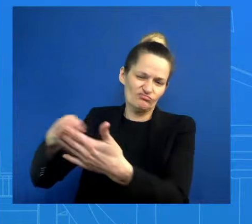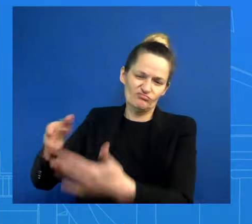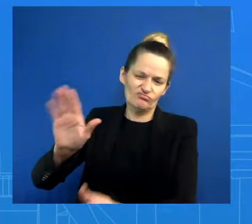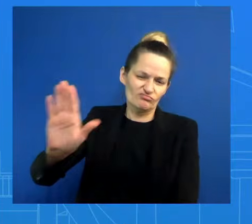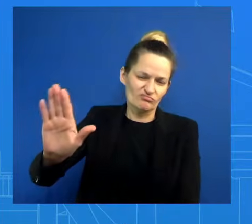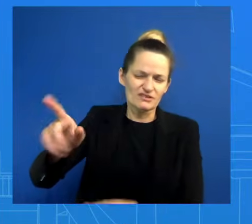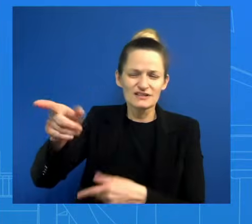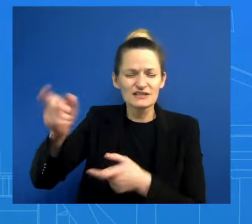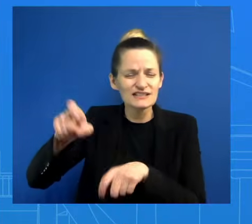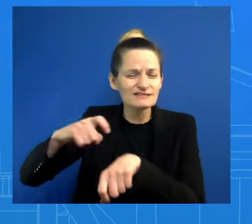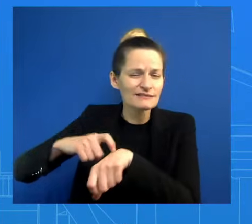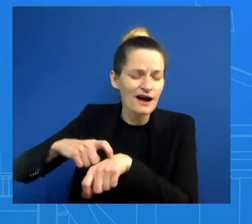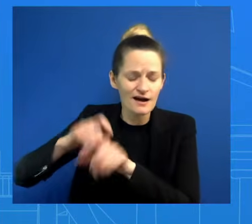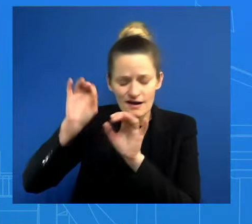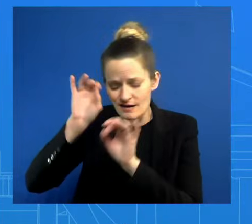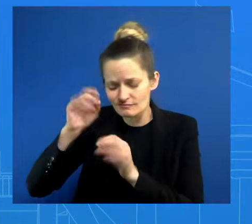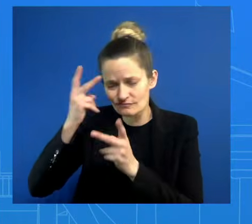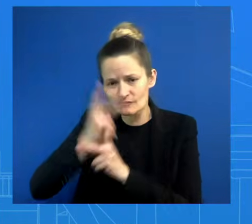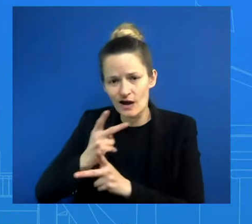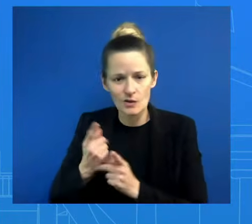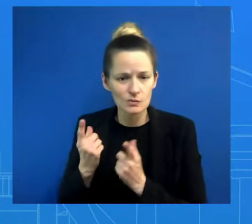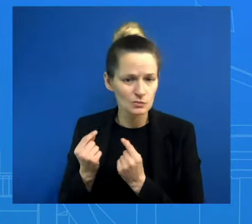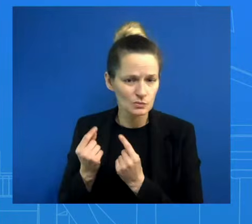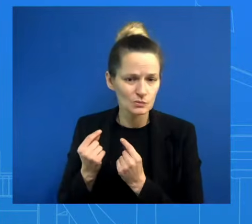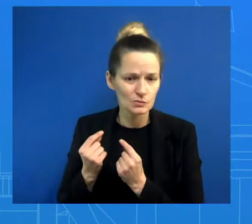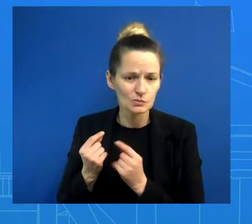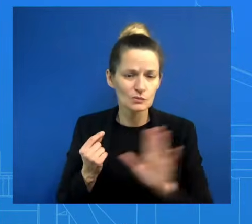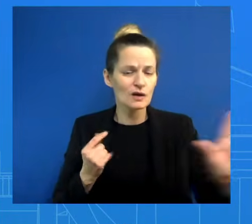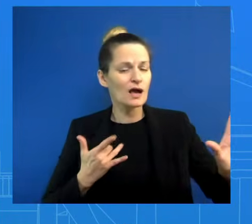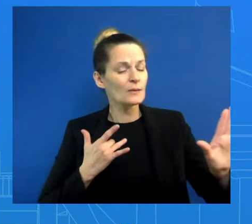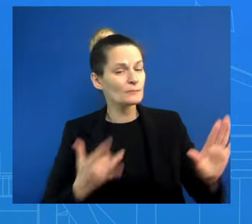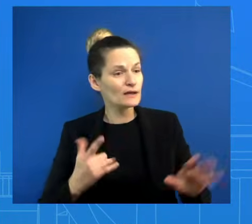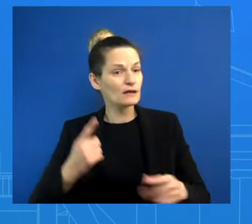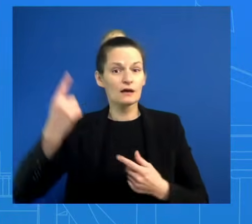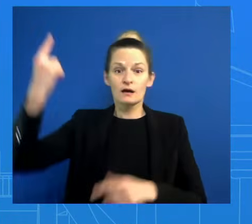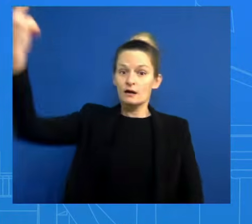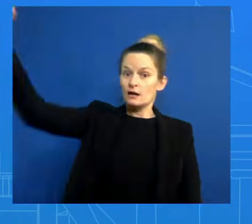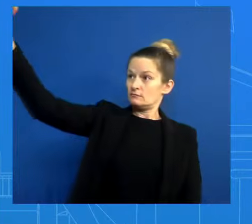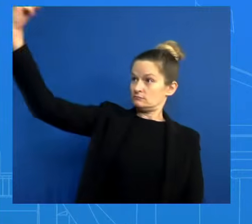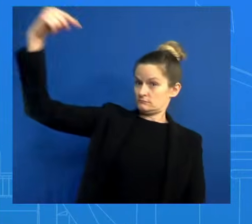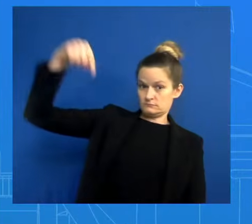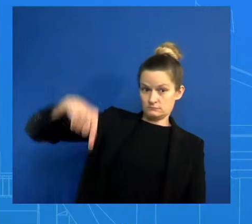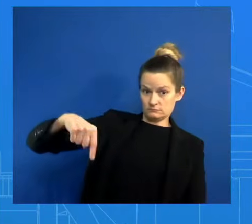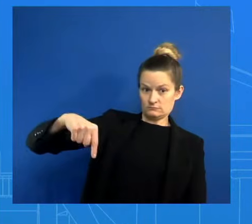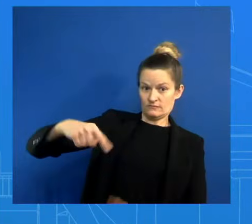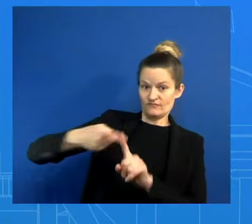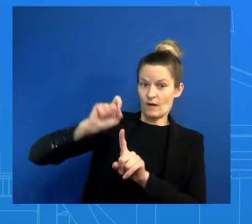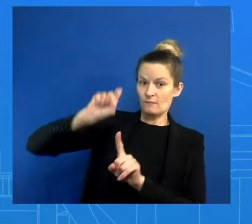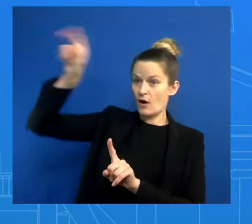people are offered a wide range of additional support, including full medical checkup, a mental health checkup,